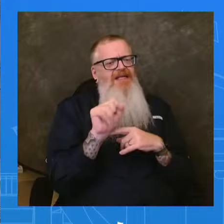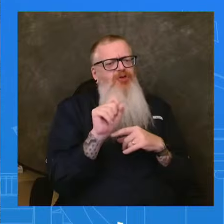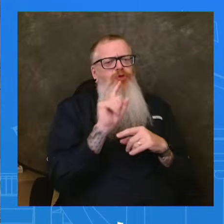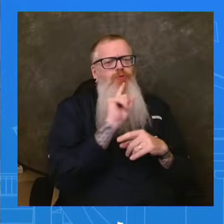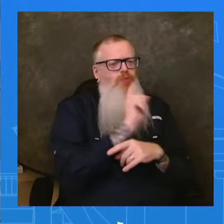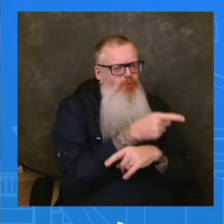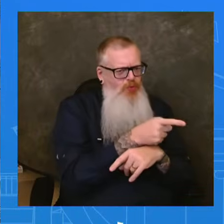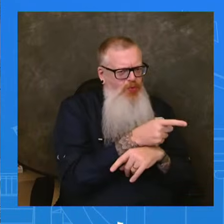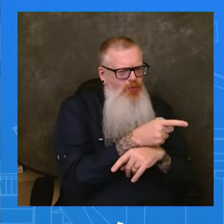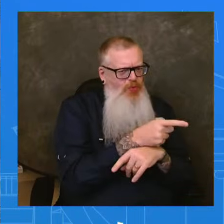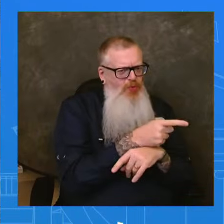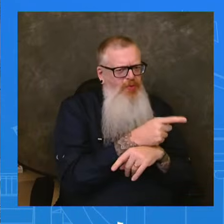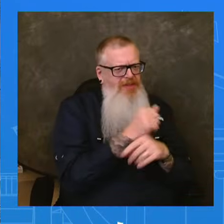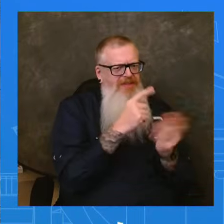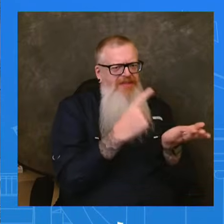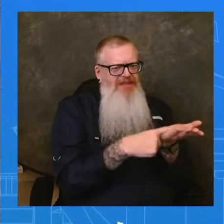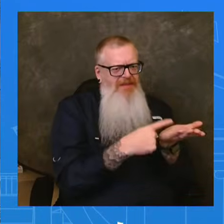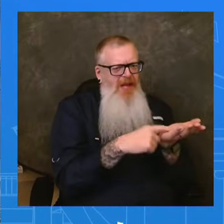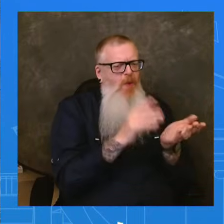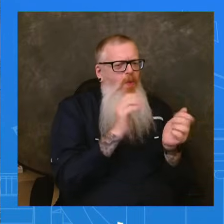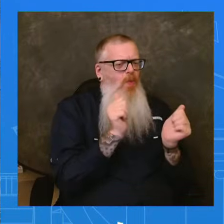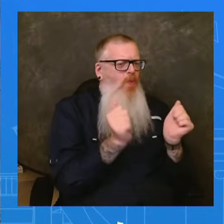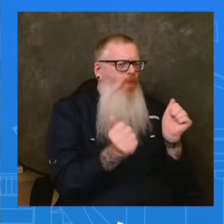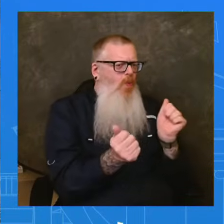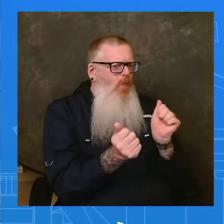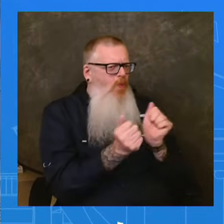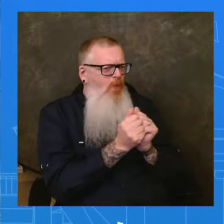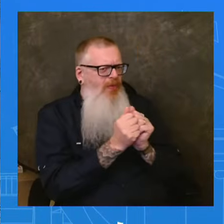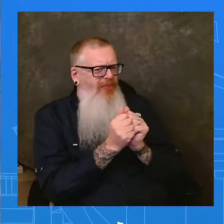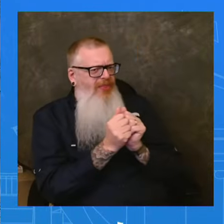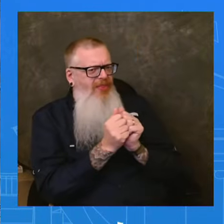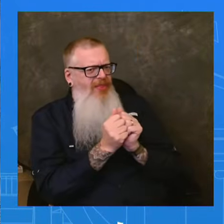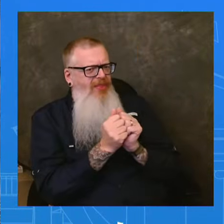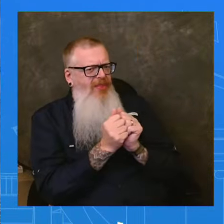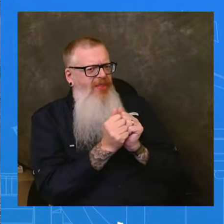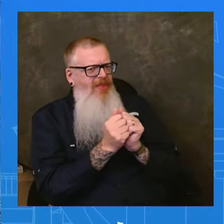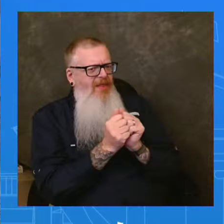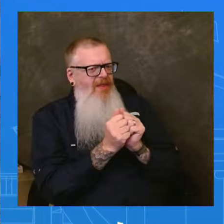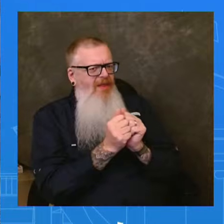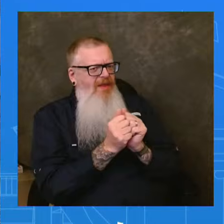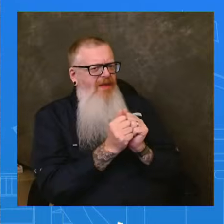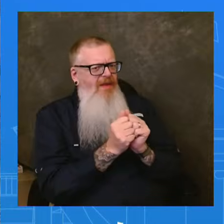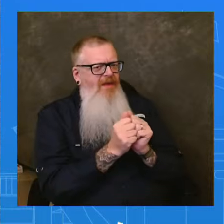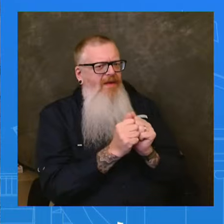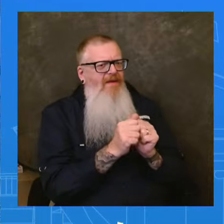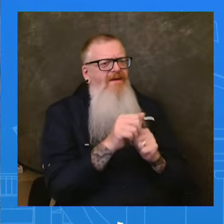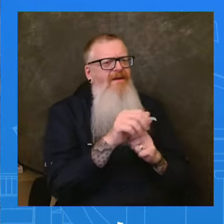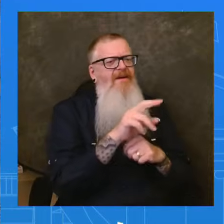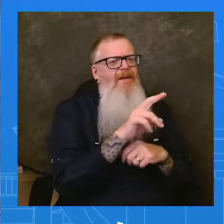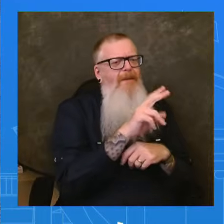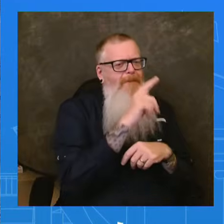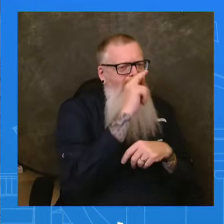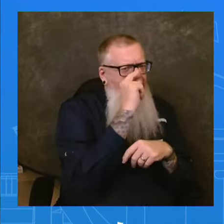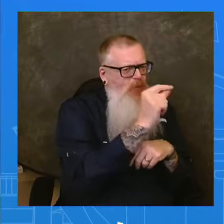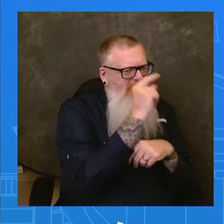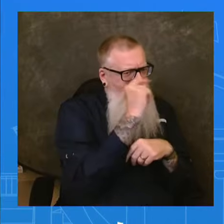Ms. Jean-Pierre: Yeah. The Press: I'm -- I'm wondering: Why is this administration willing to speculate about that in particular? Ms. Jean-Pierre: I said if it's true --